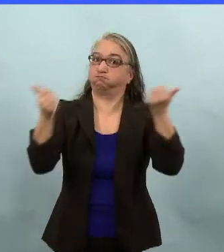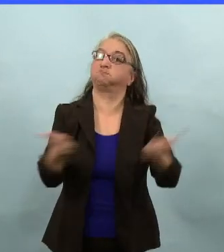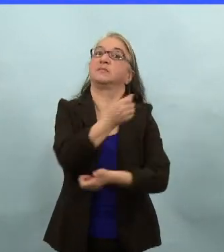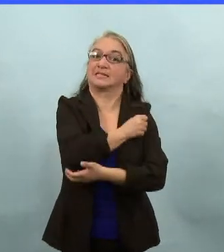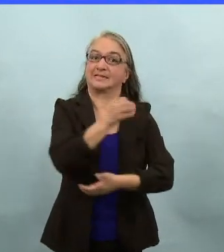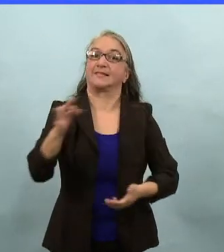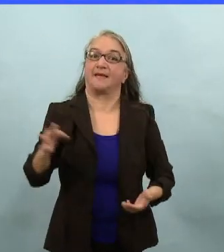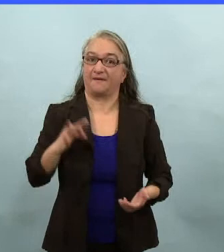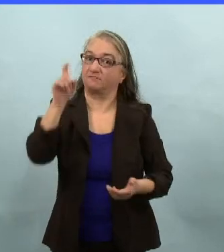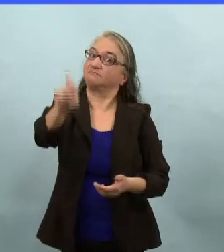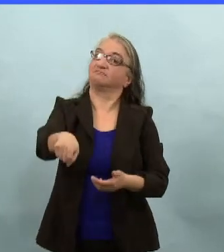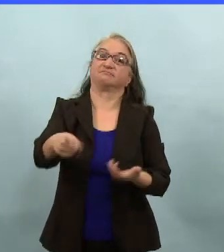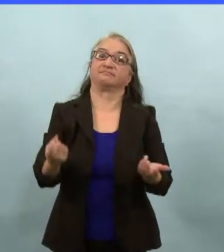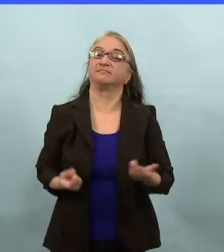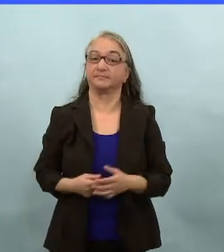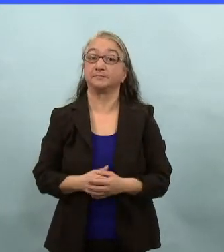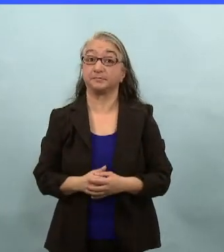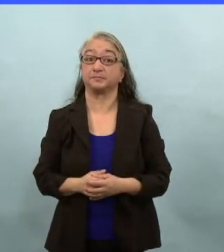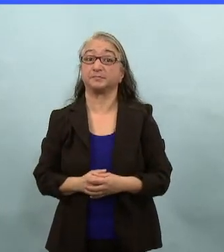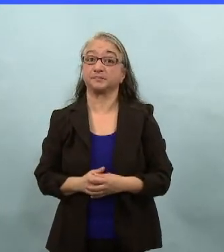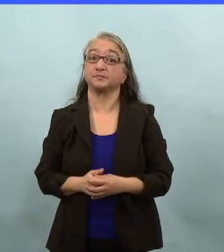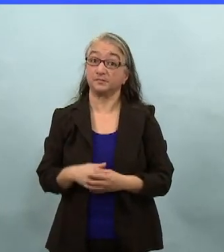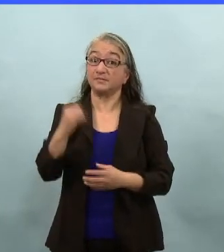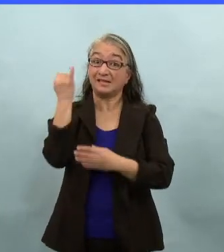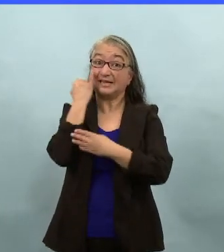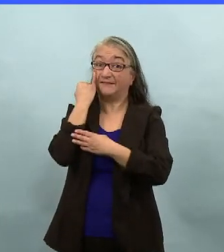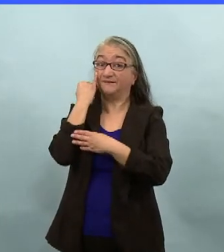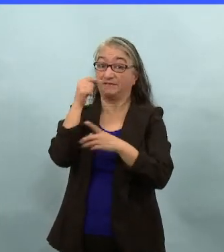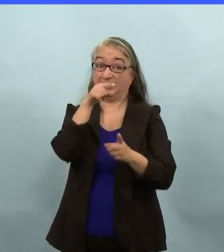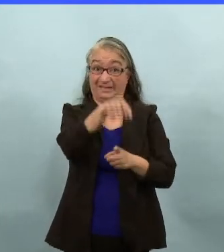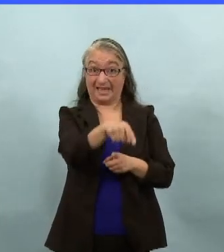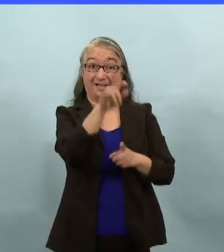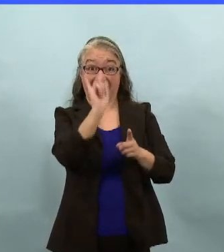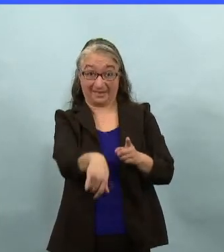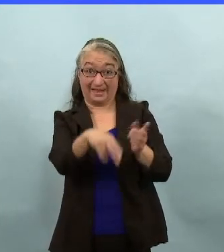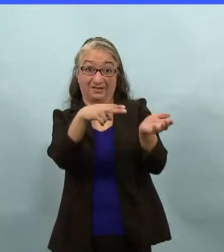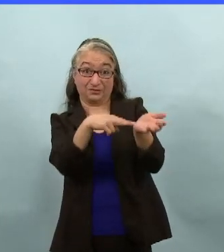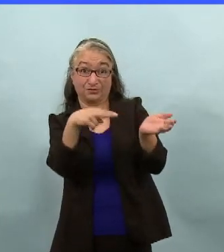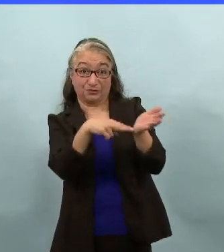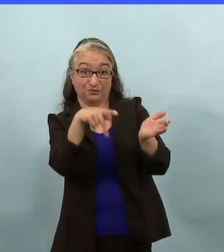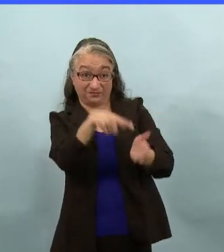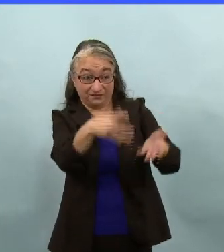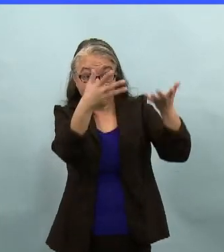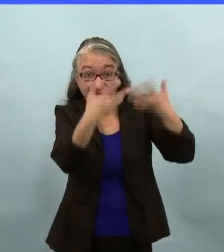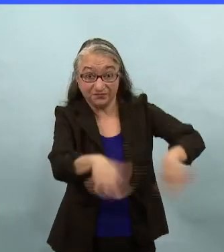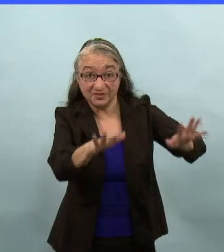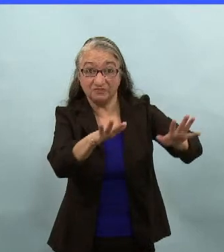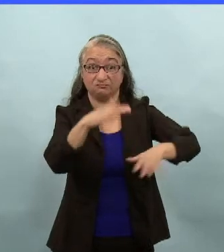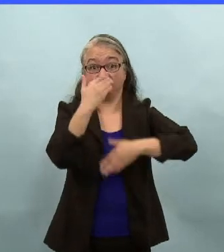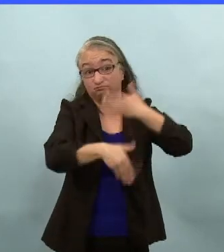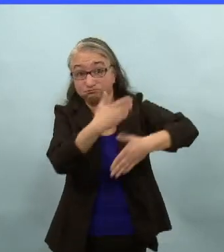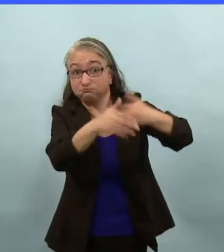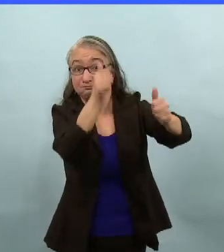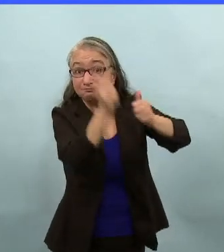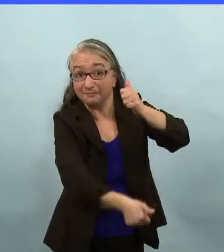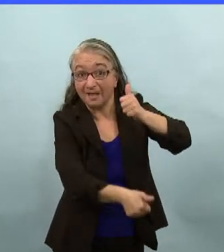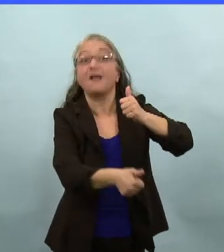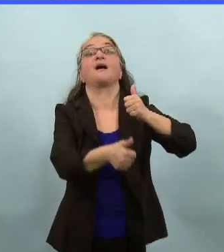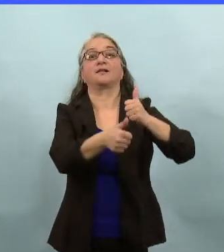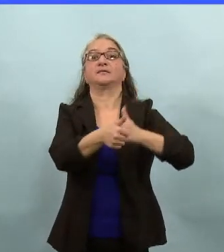we are able to get the these nurses into the system we open up more beds so uh after i also